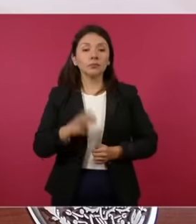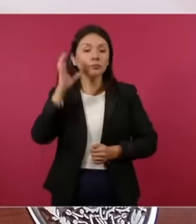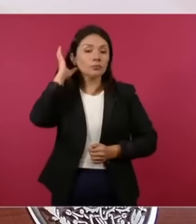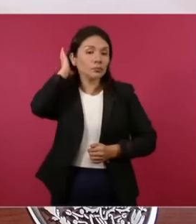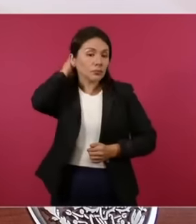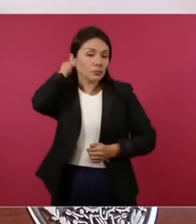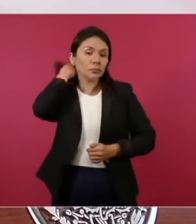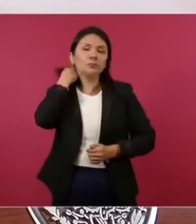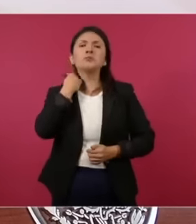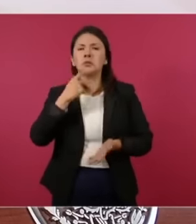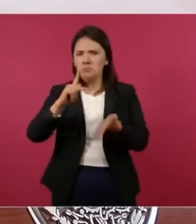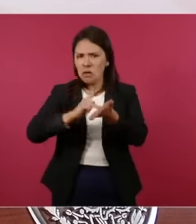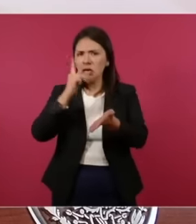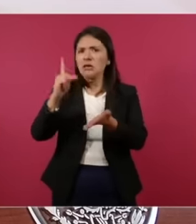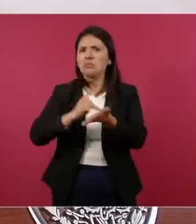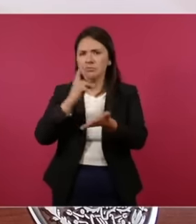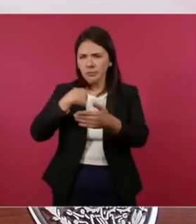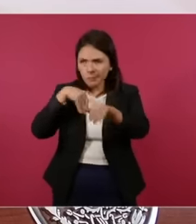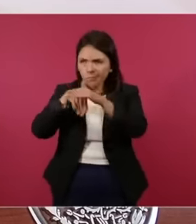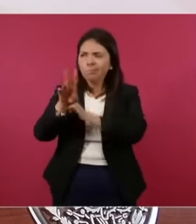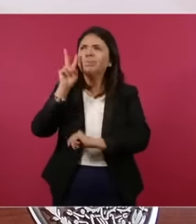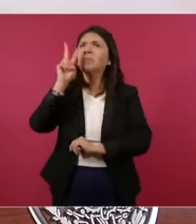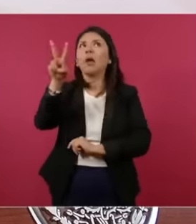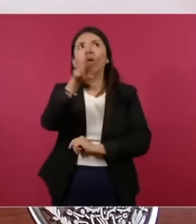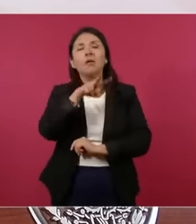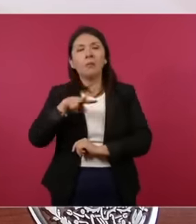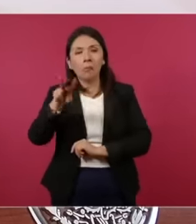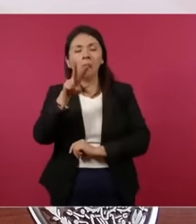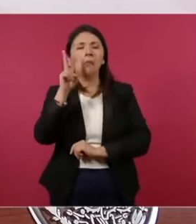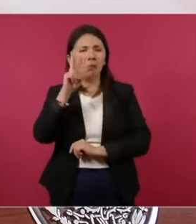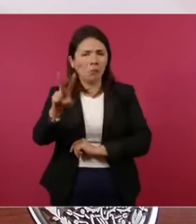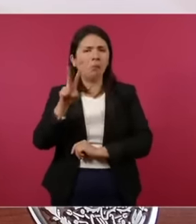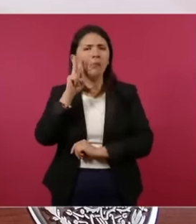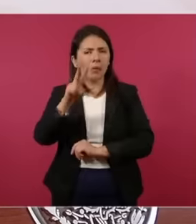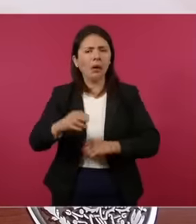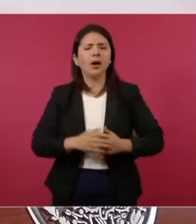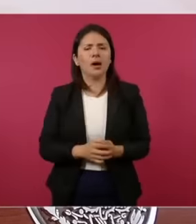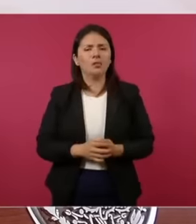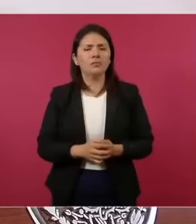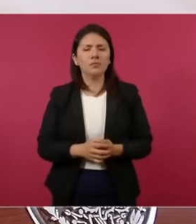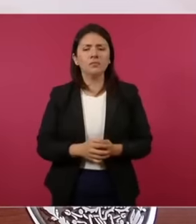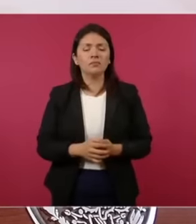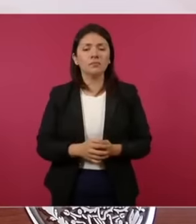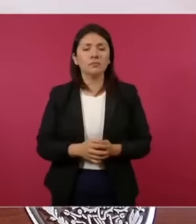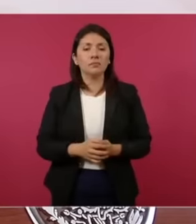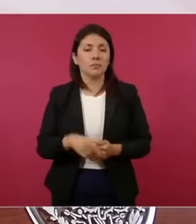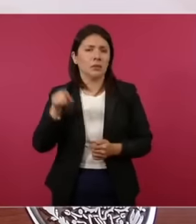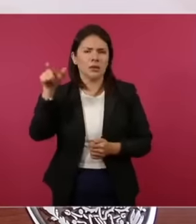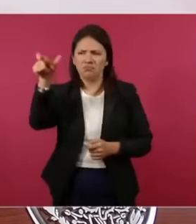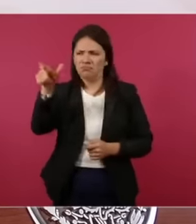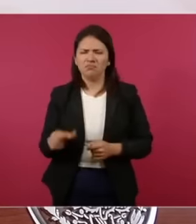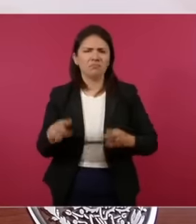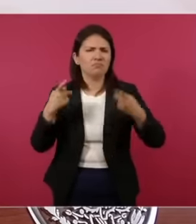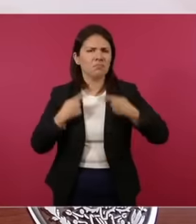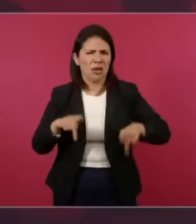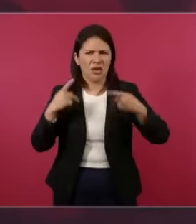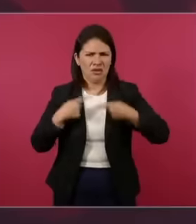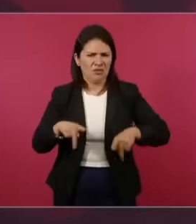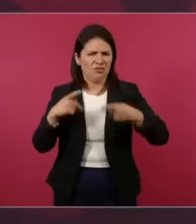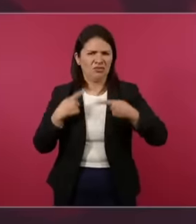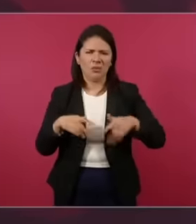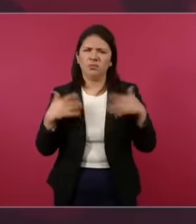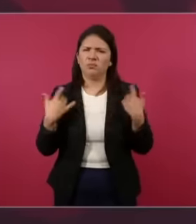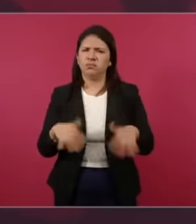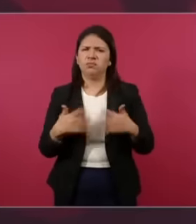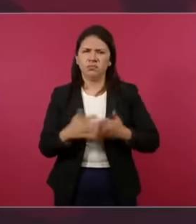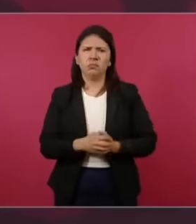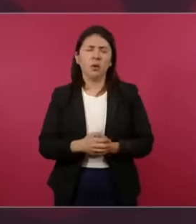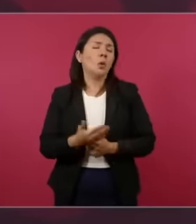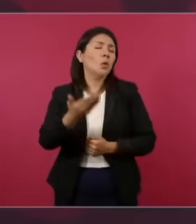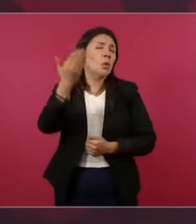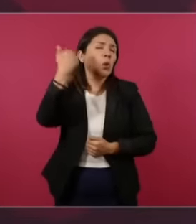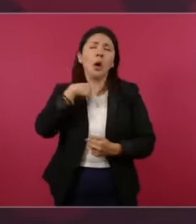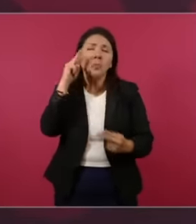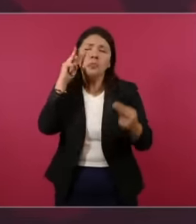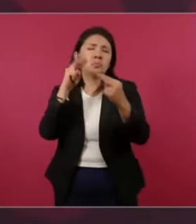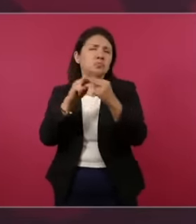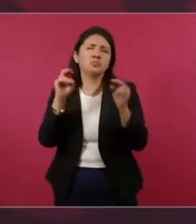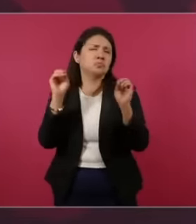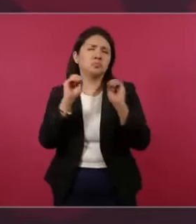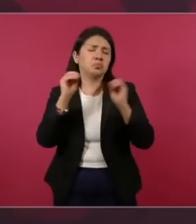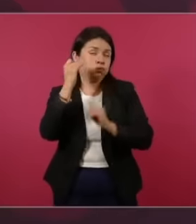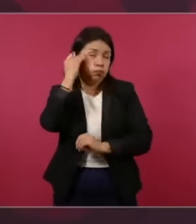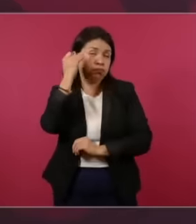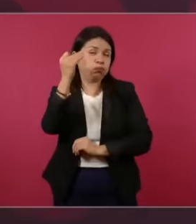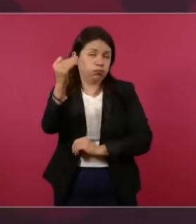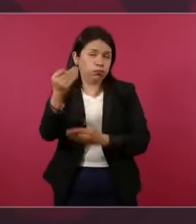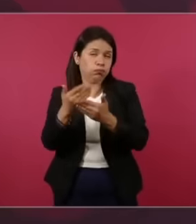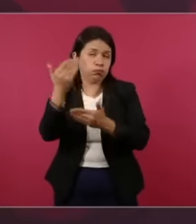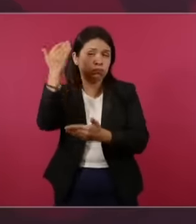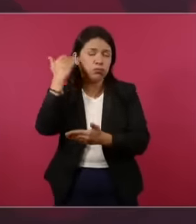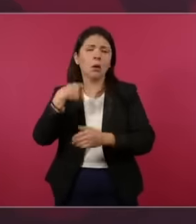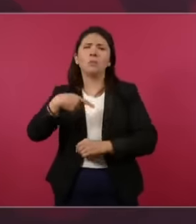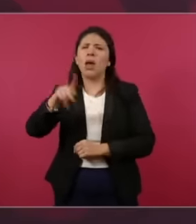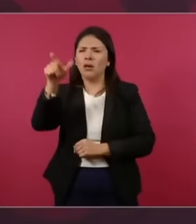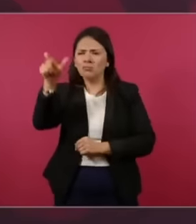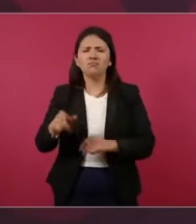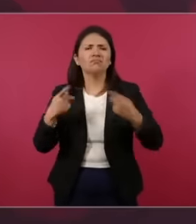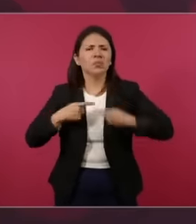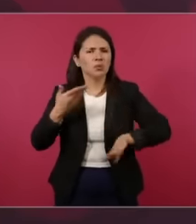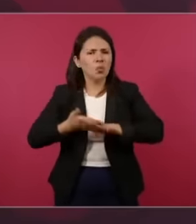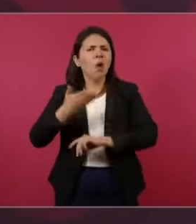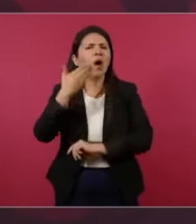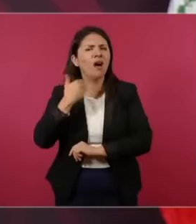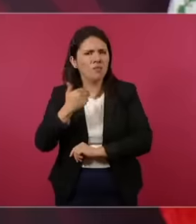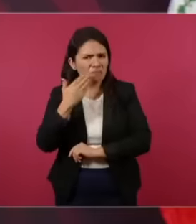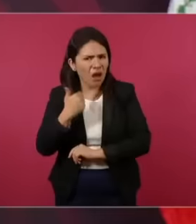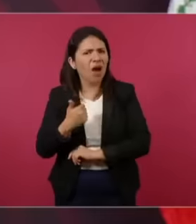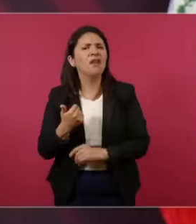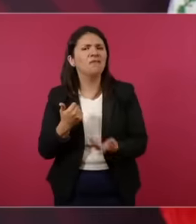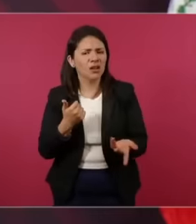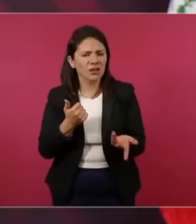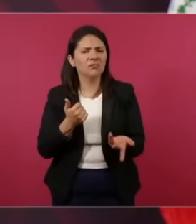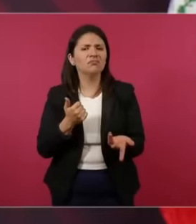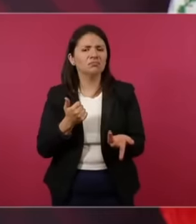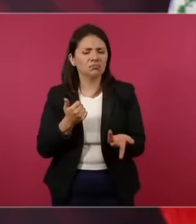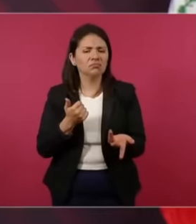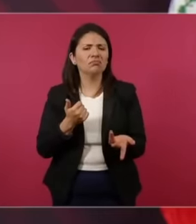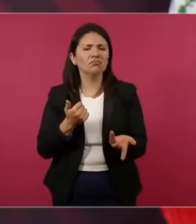times and it was a person that I haven't seen for a long time but he is kind and very